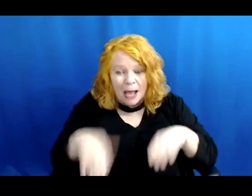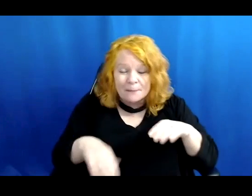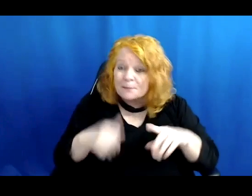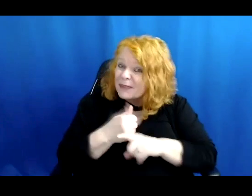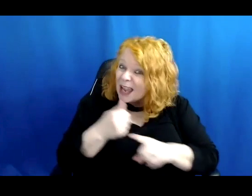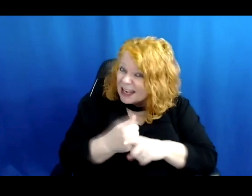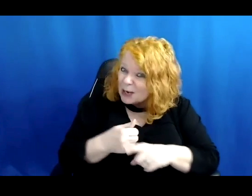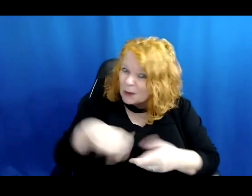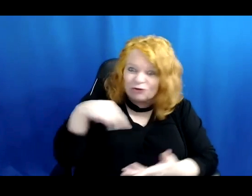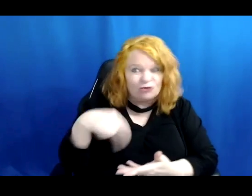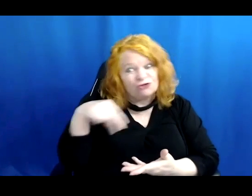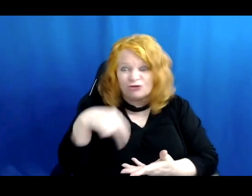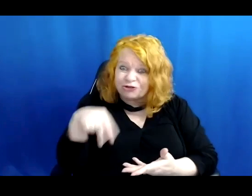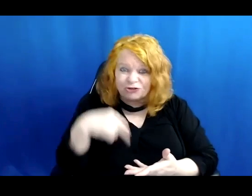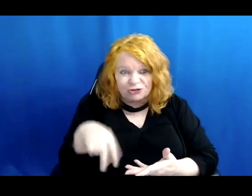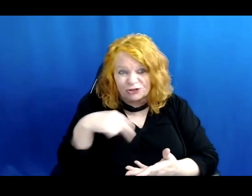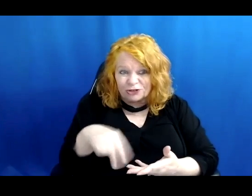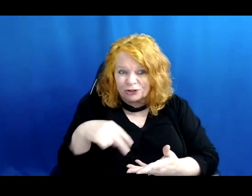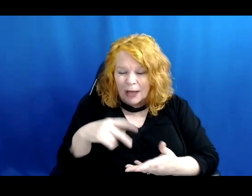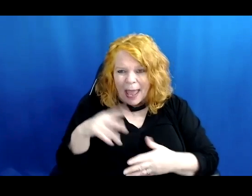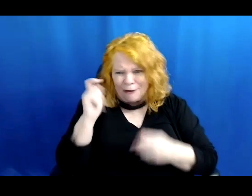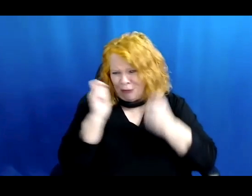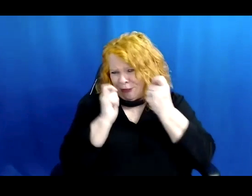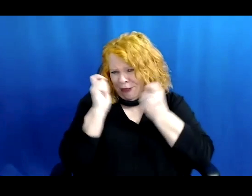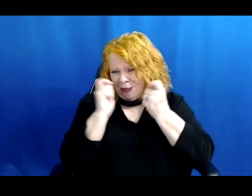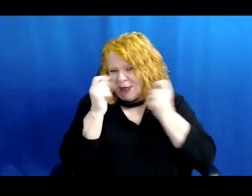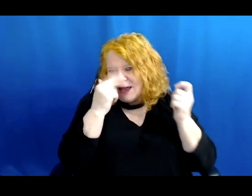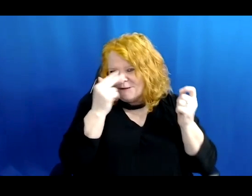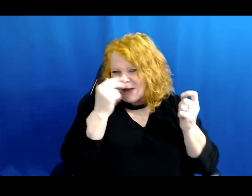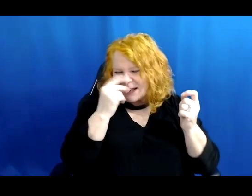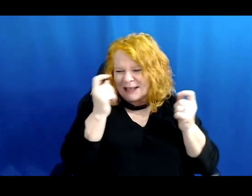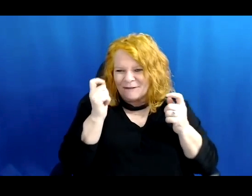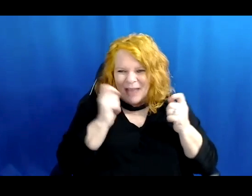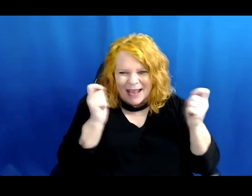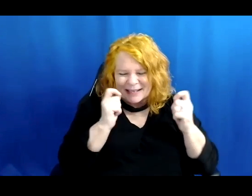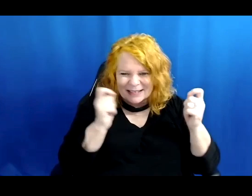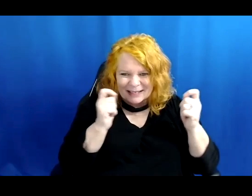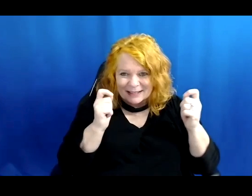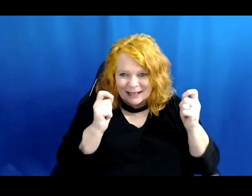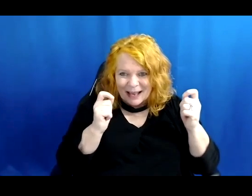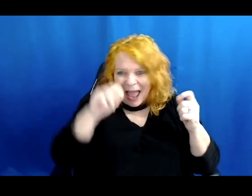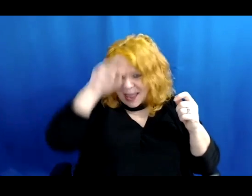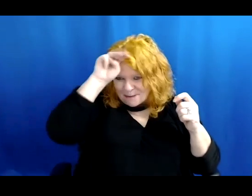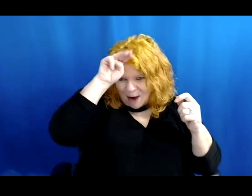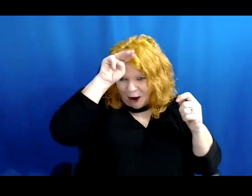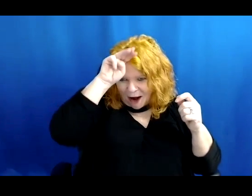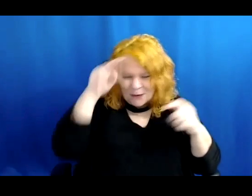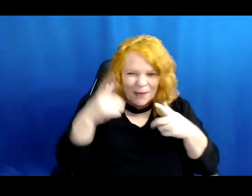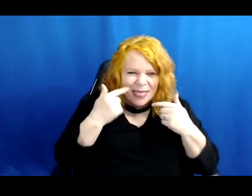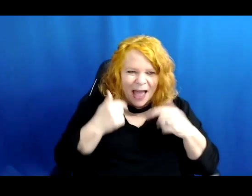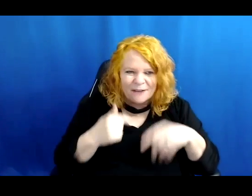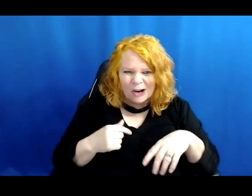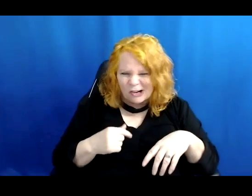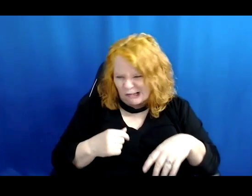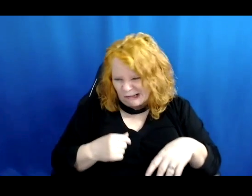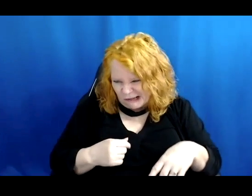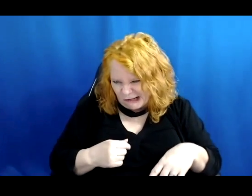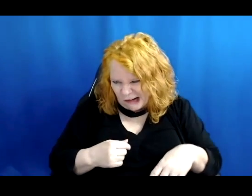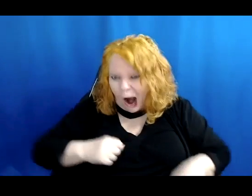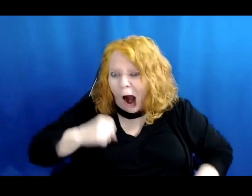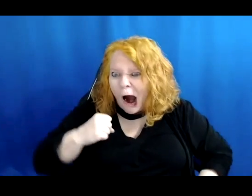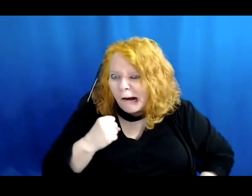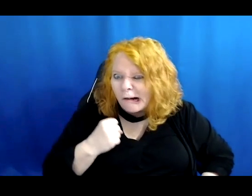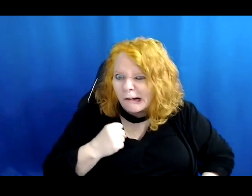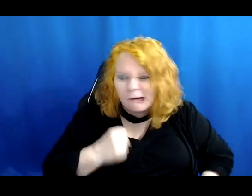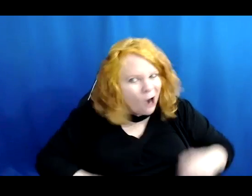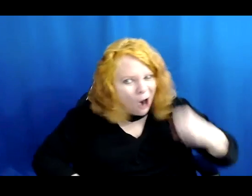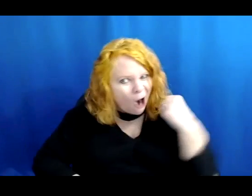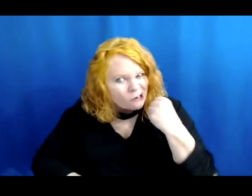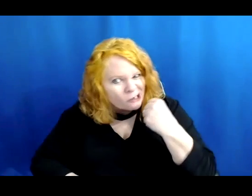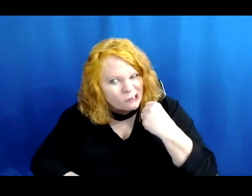was dancing and making funny faces at Marvin and Princess Peggy to make them laugh. ARRGH.